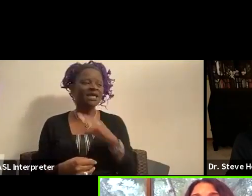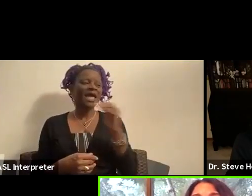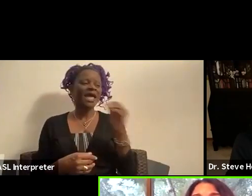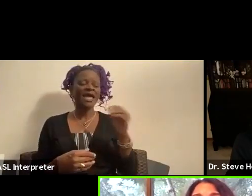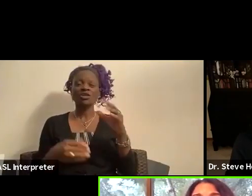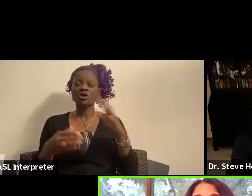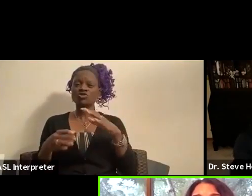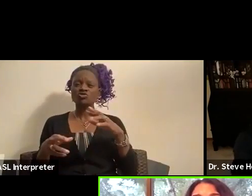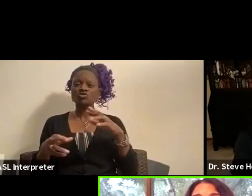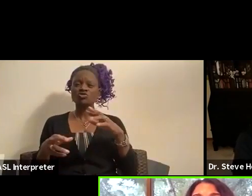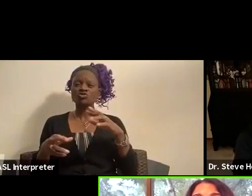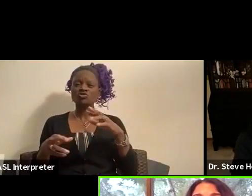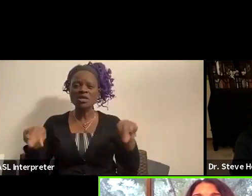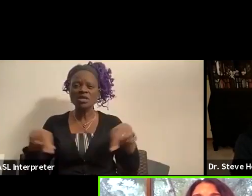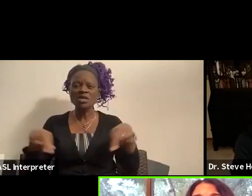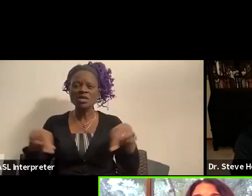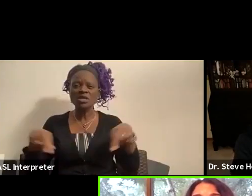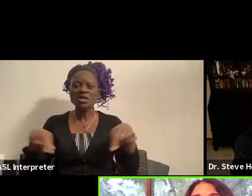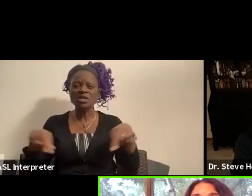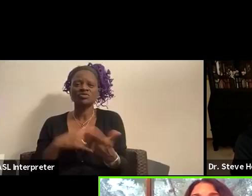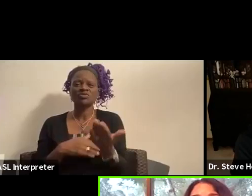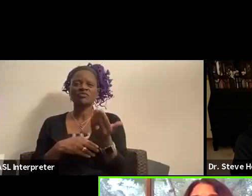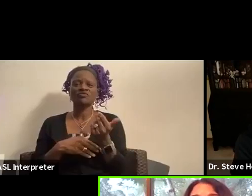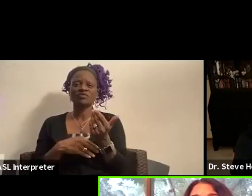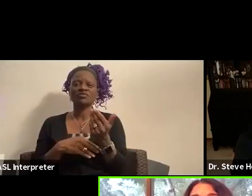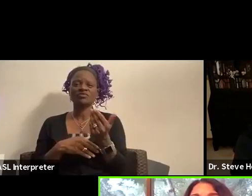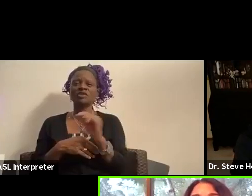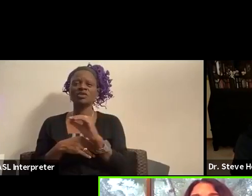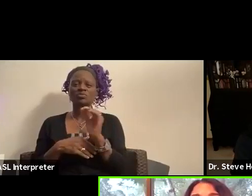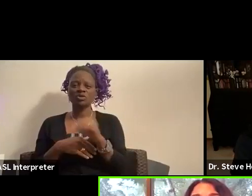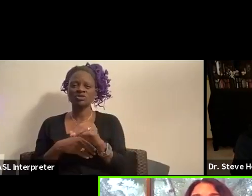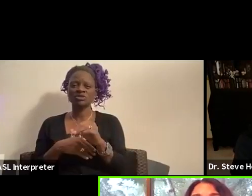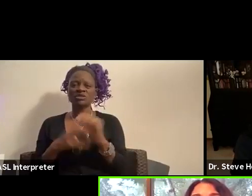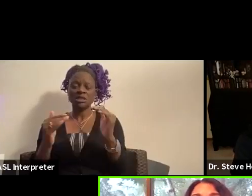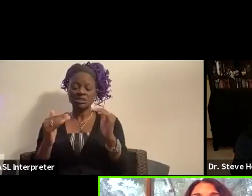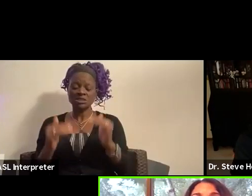under 15 percent, down to seven percent at this time.